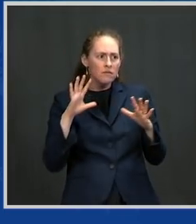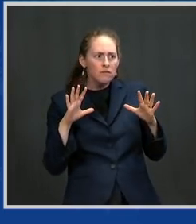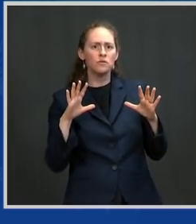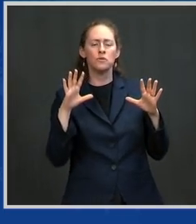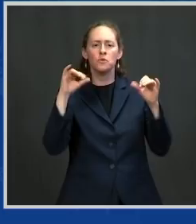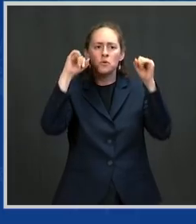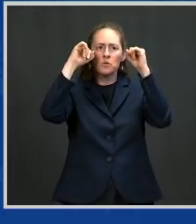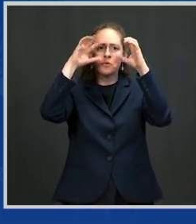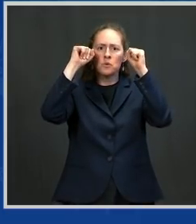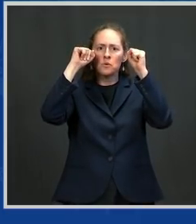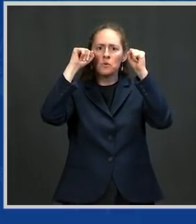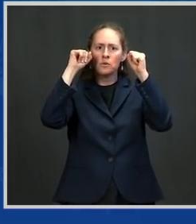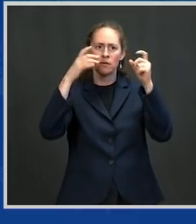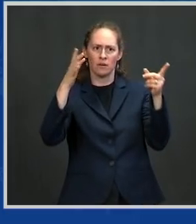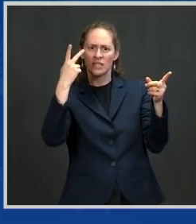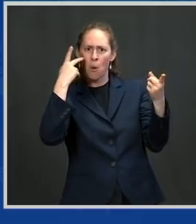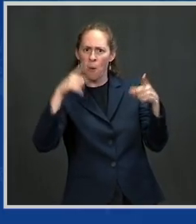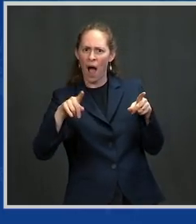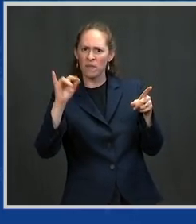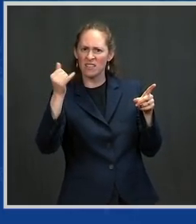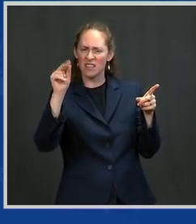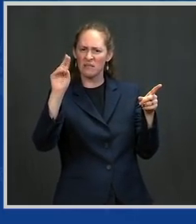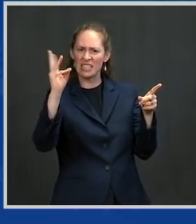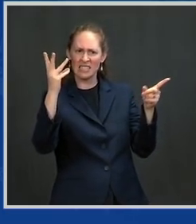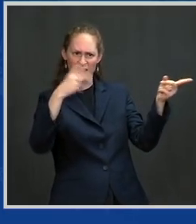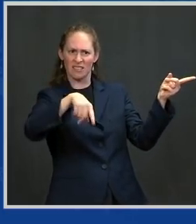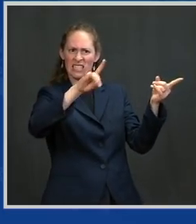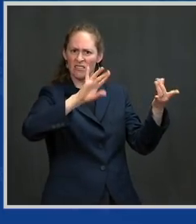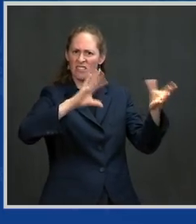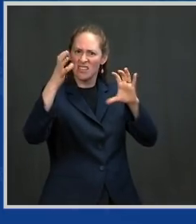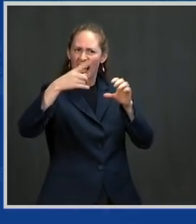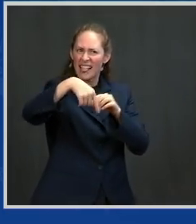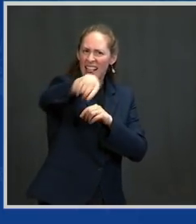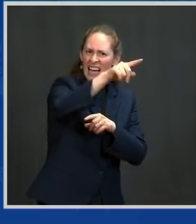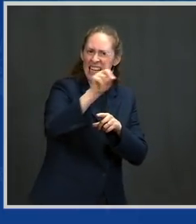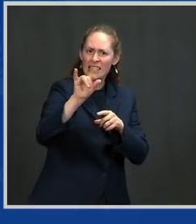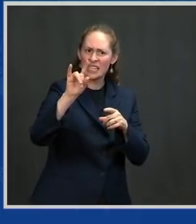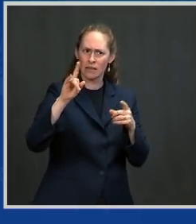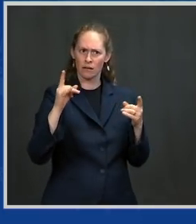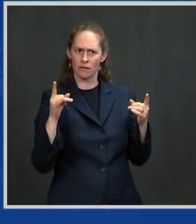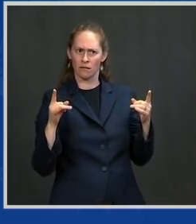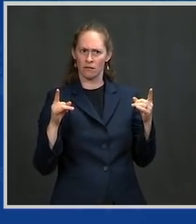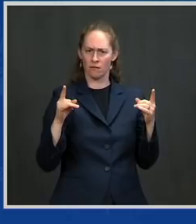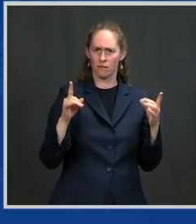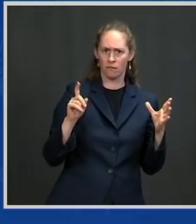and they may still be alarmed by the continued hold that Donald Trump has over the Republican Party